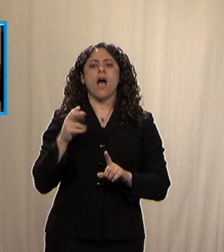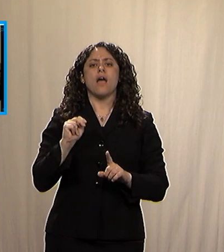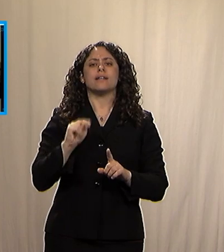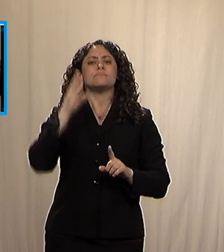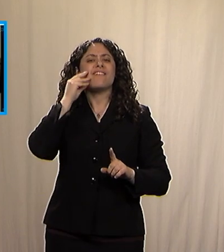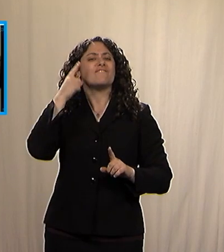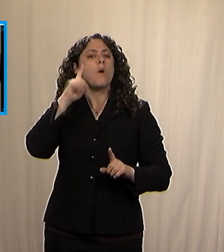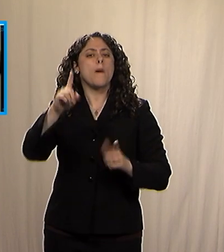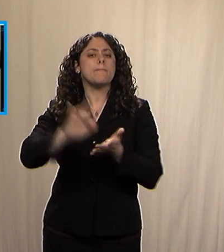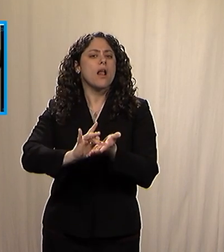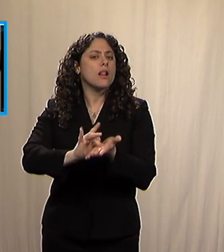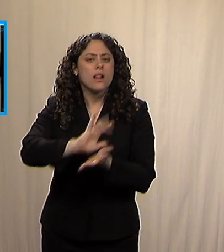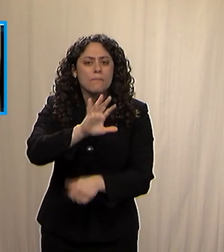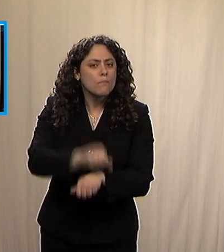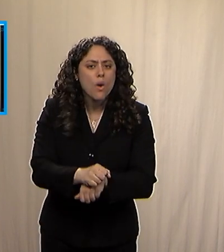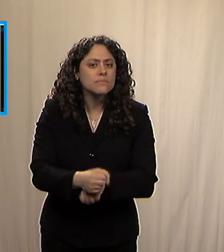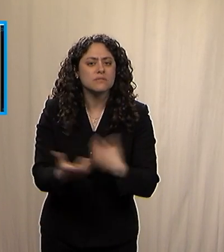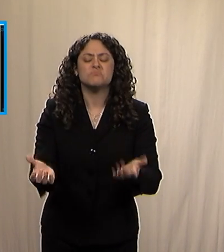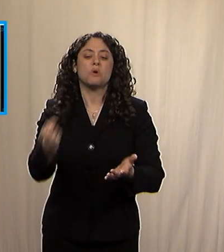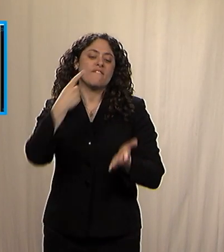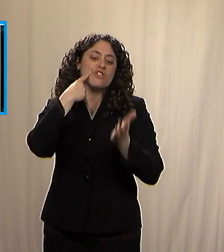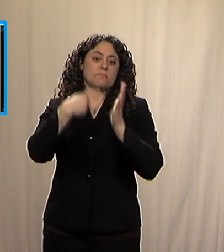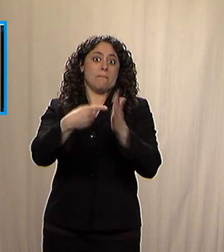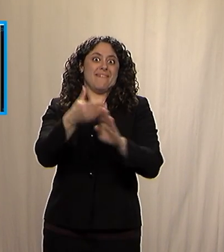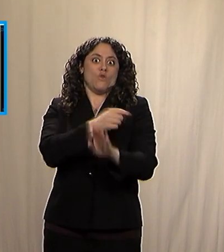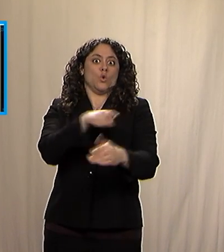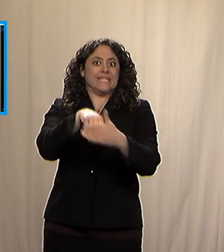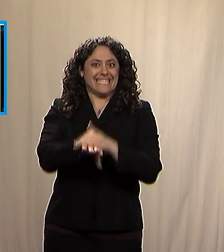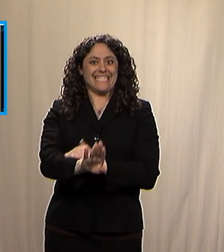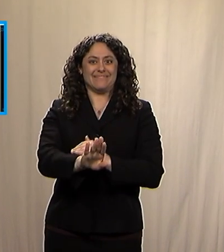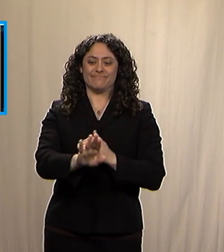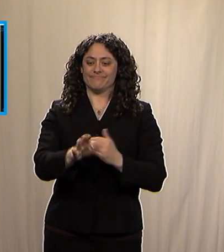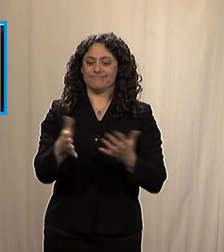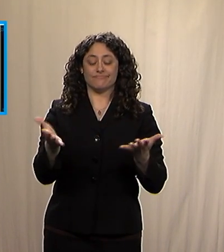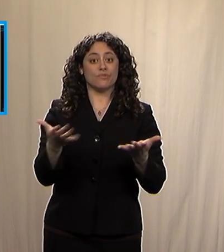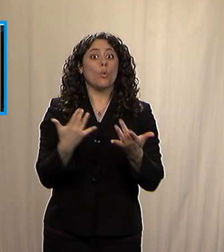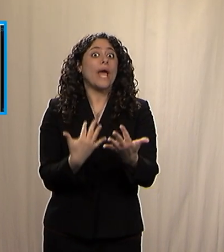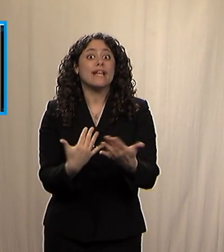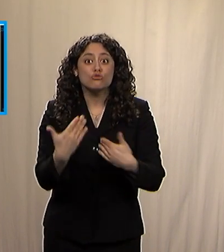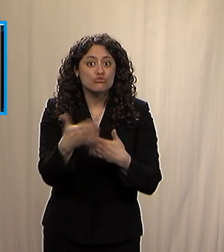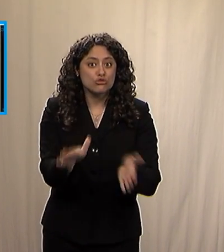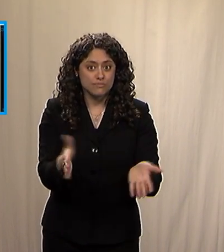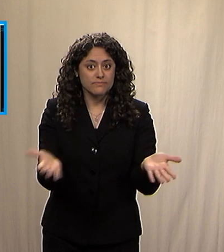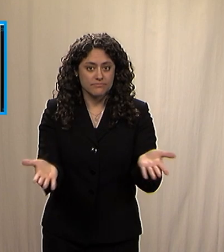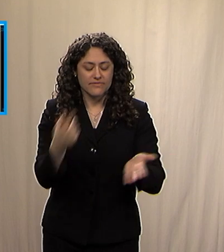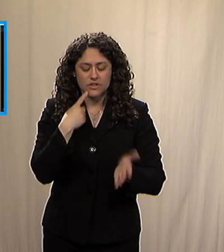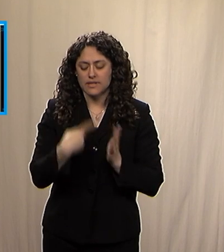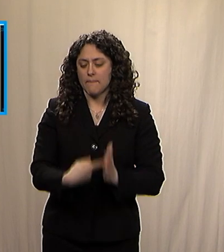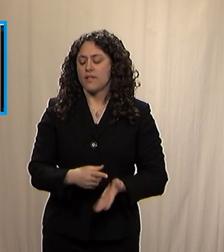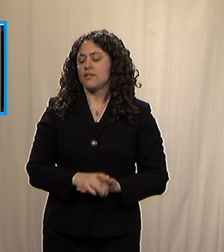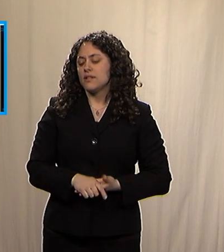before entering for example the waiting room?"